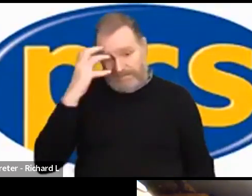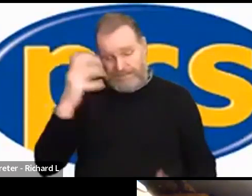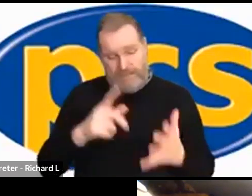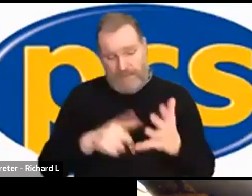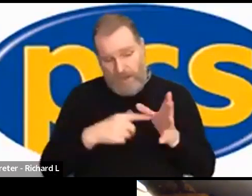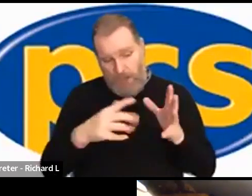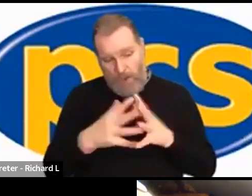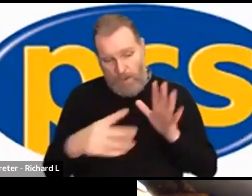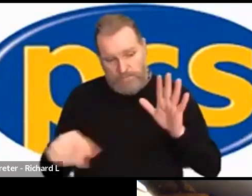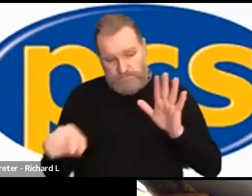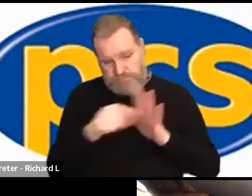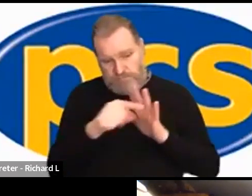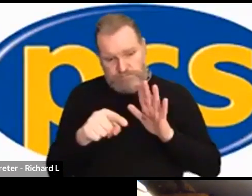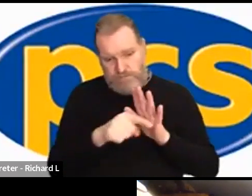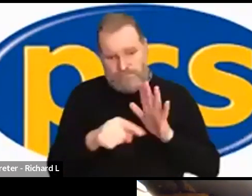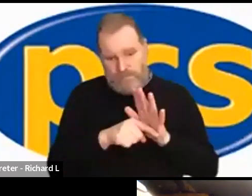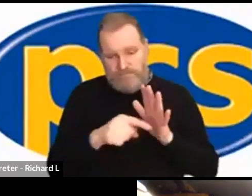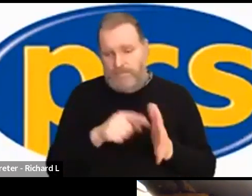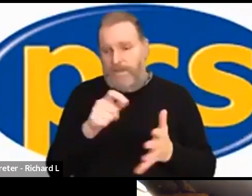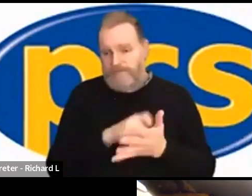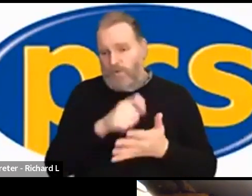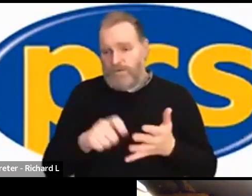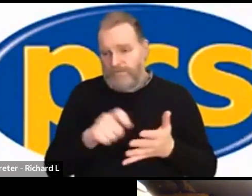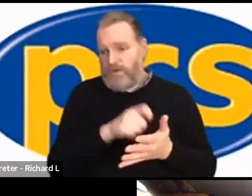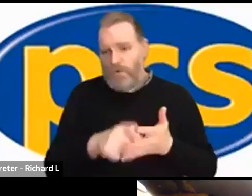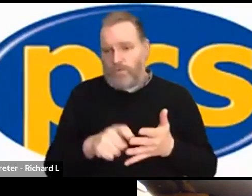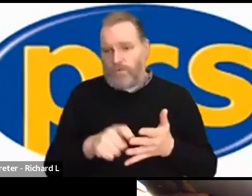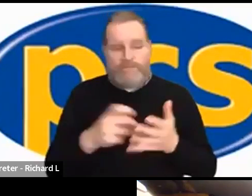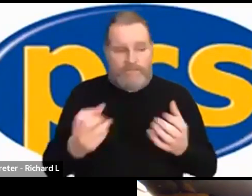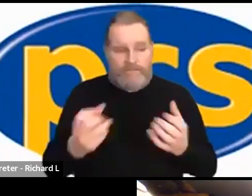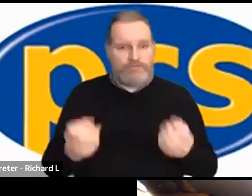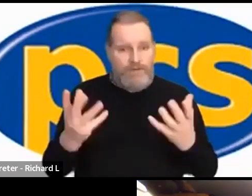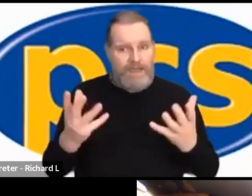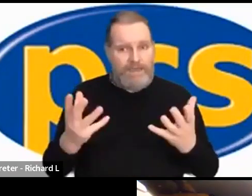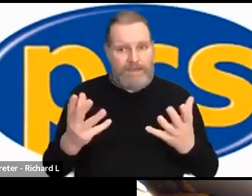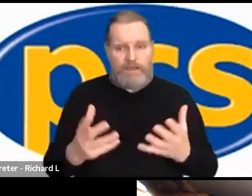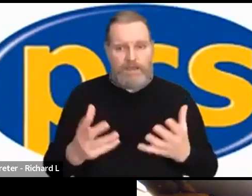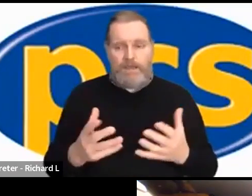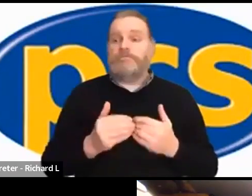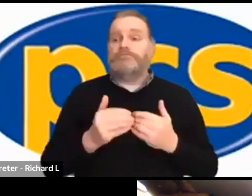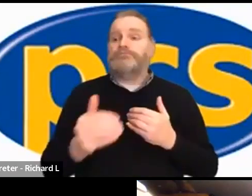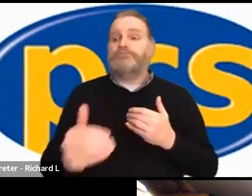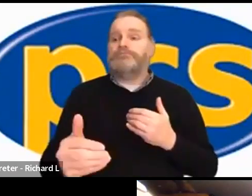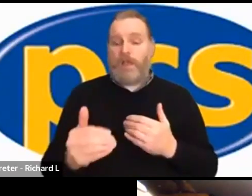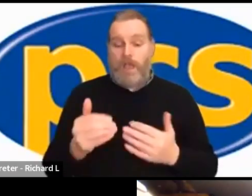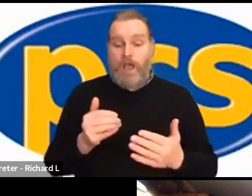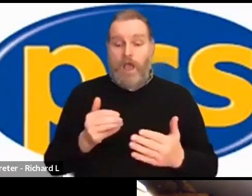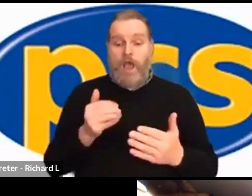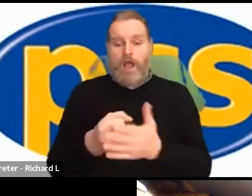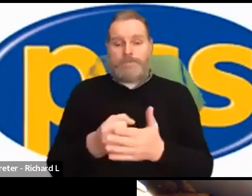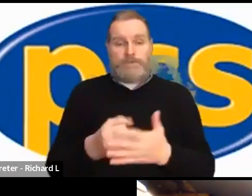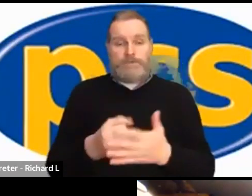we go through everything we go through, we go through, and then in 6 months you have to do it all over again. We can run this action to action to the seventh of